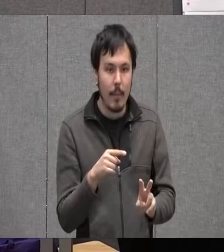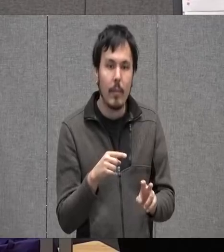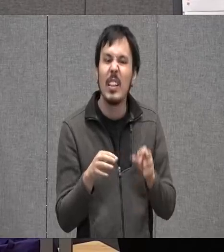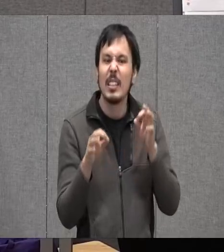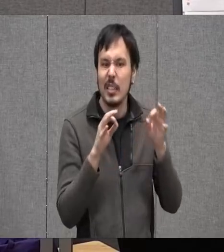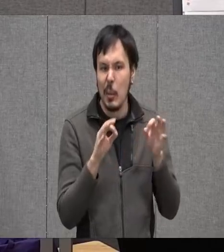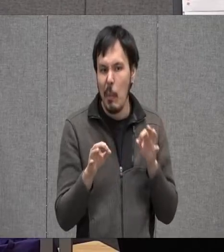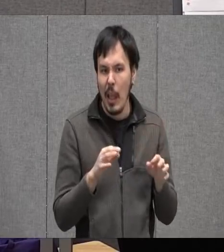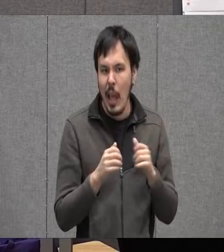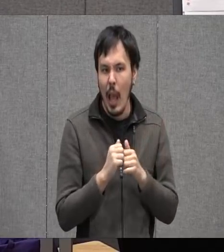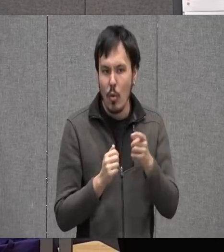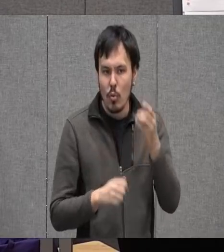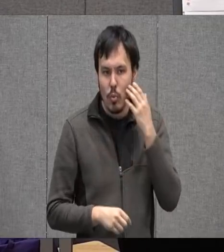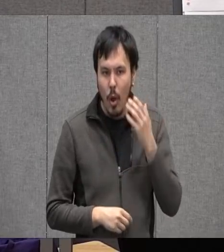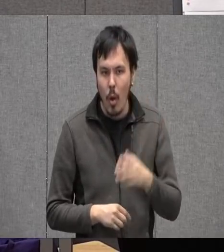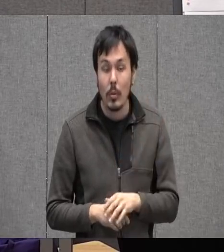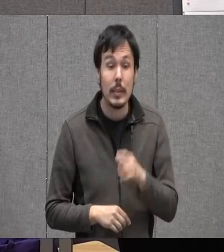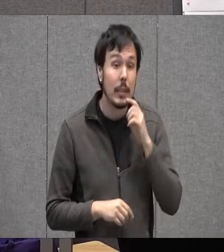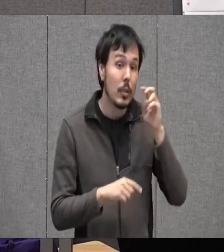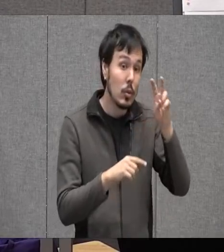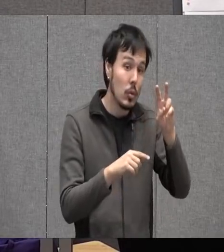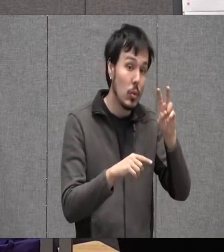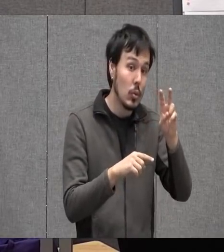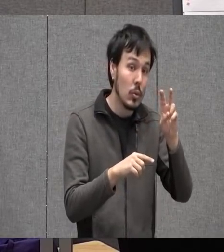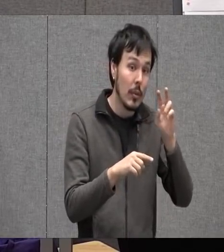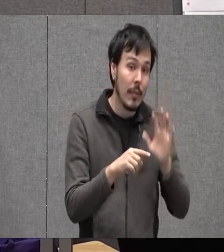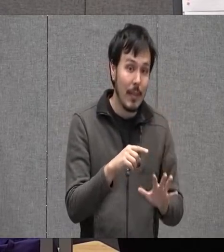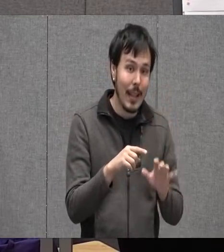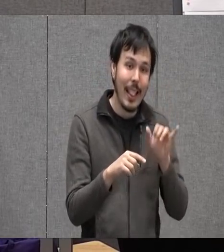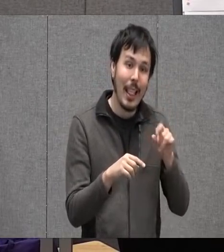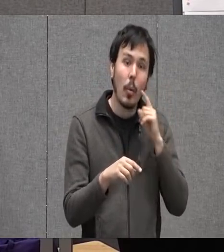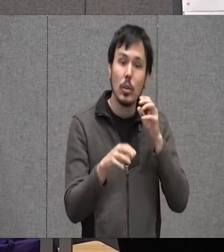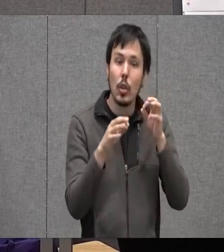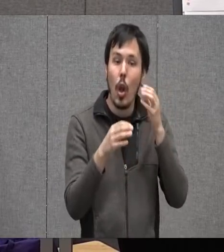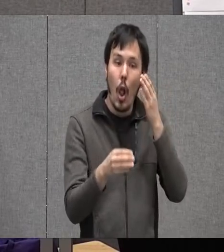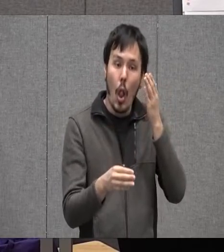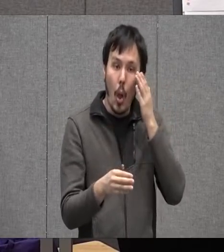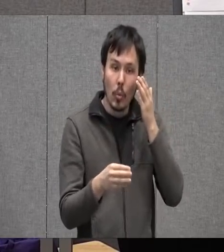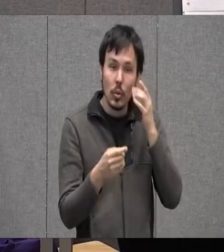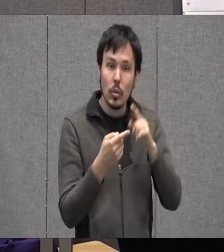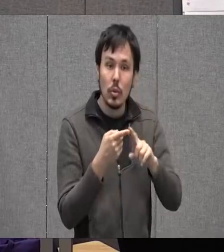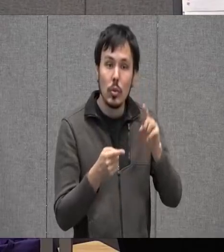We had 2/5 was nearest to 1/2, and my explanation said 2/5 when I found